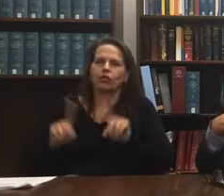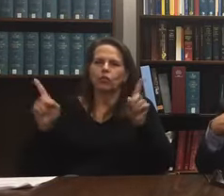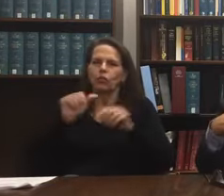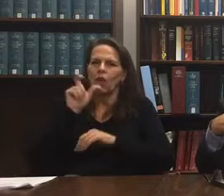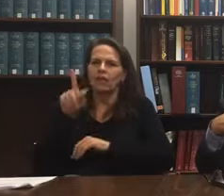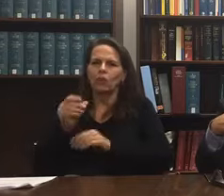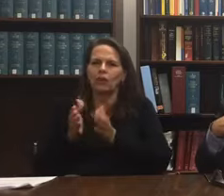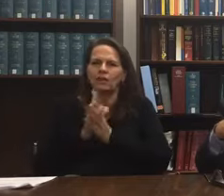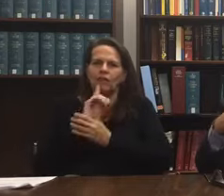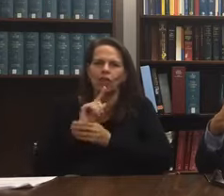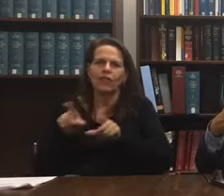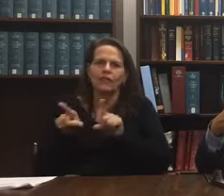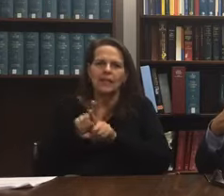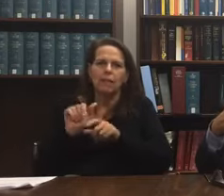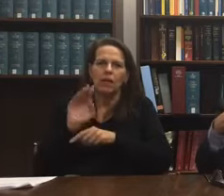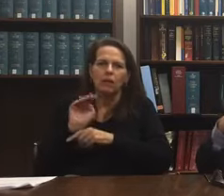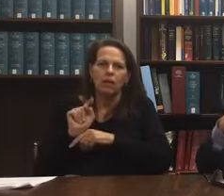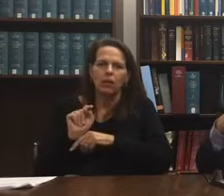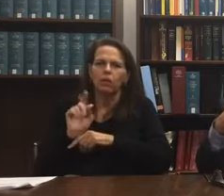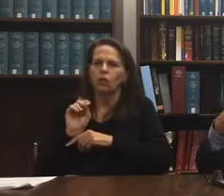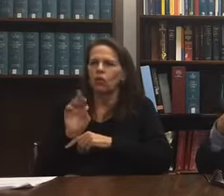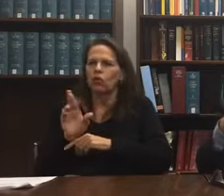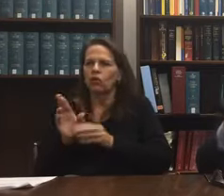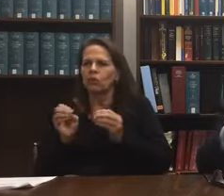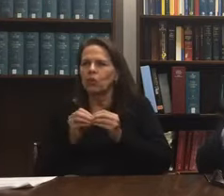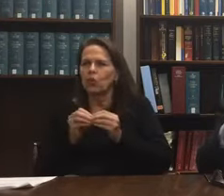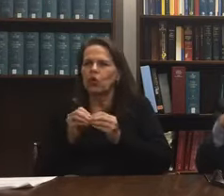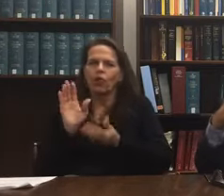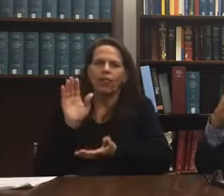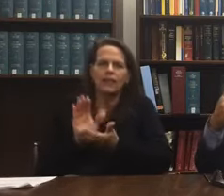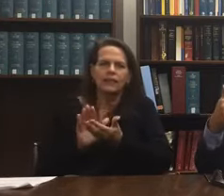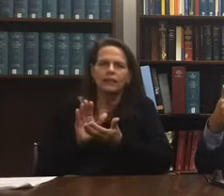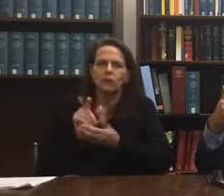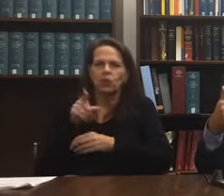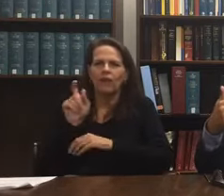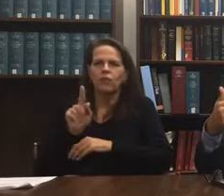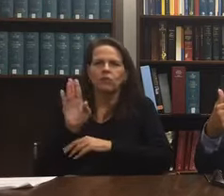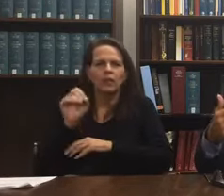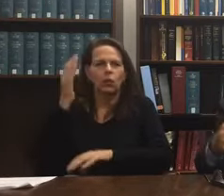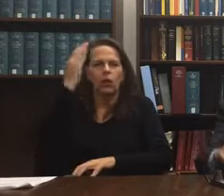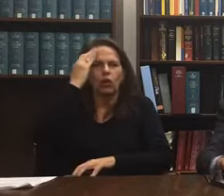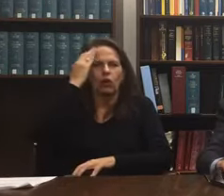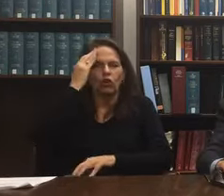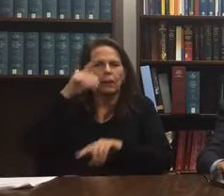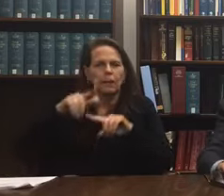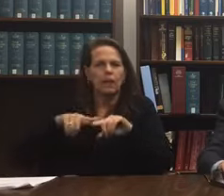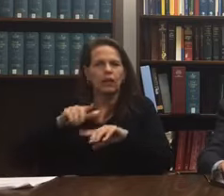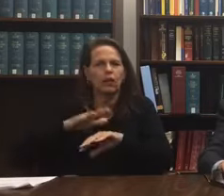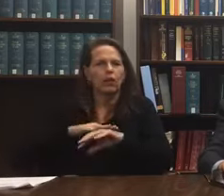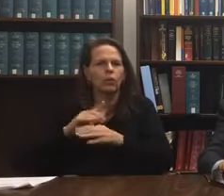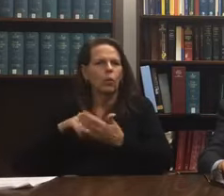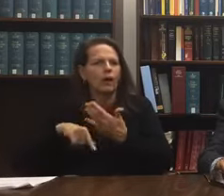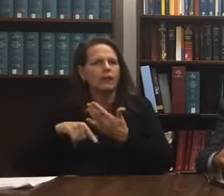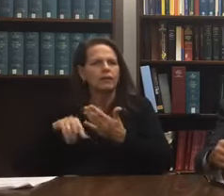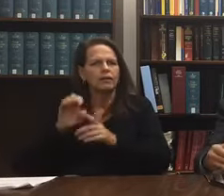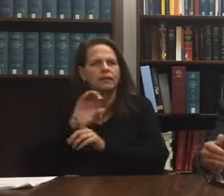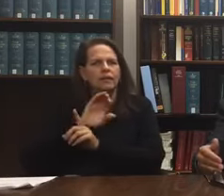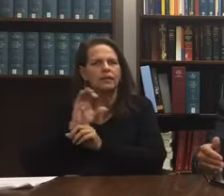same amount you can ask for more you can ask for less so you have to be aware depending on what's what the condition is but you're gonna have to resubmit